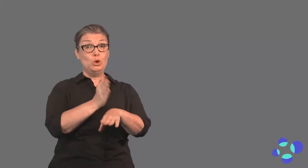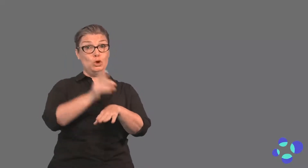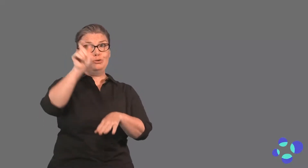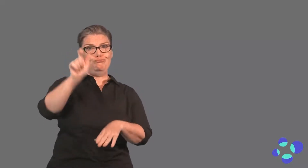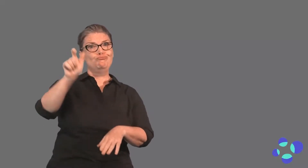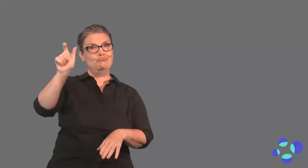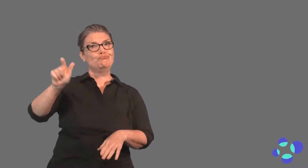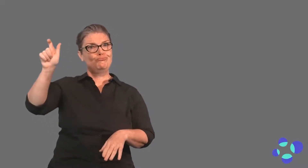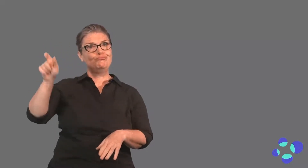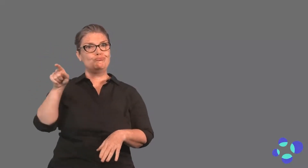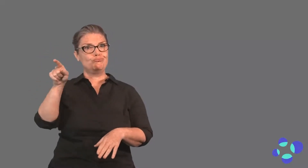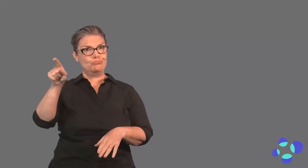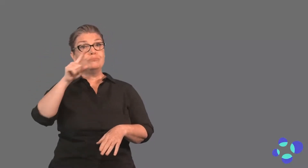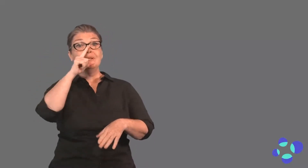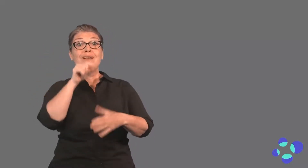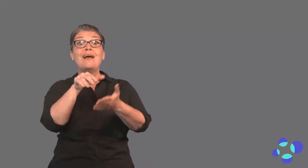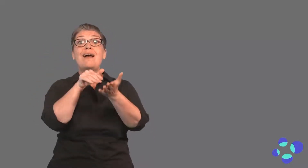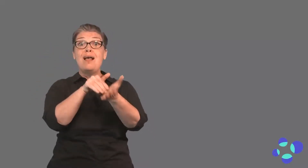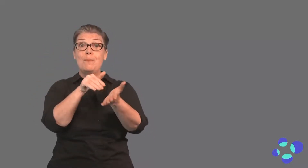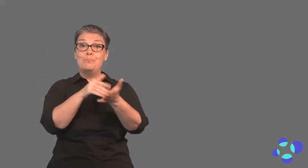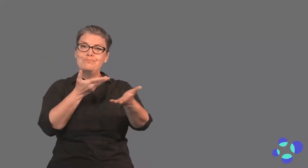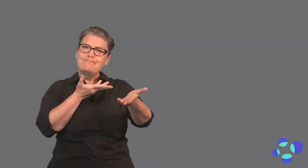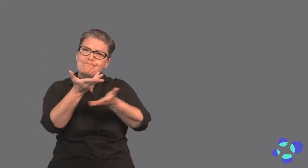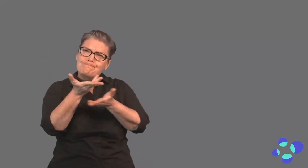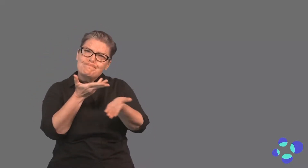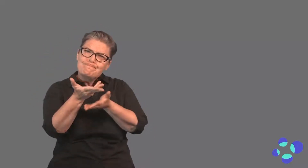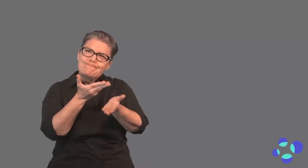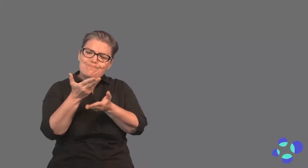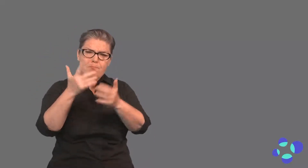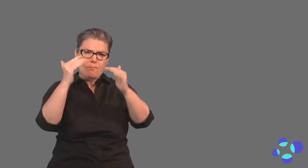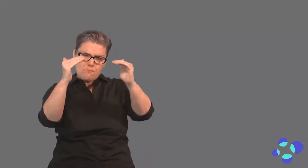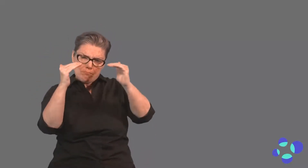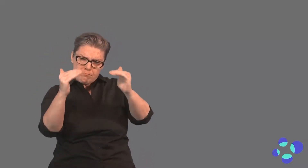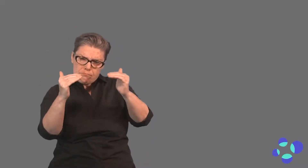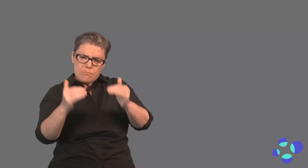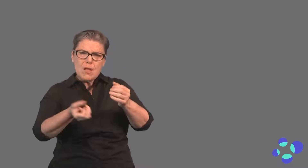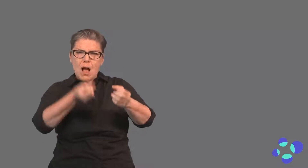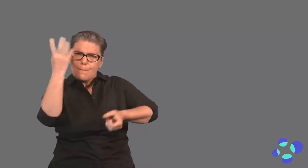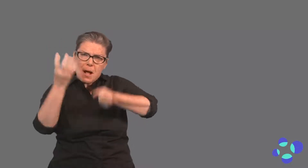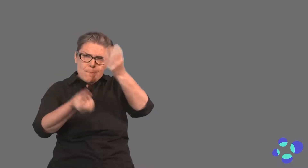We have a team of individuals that can assist you in conversation